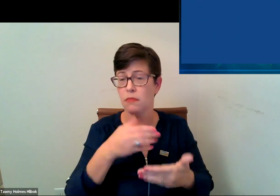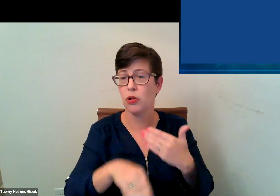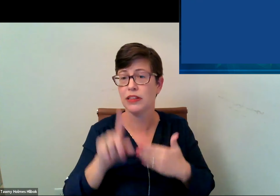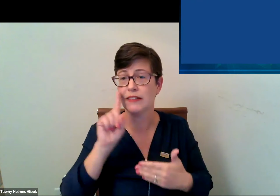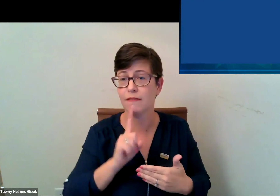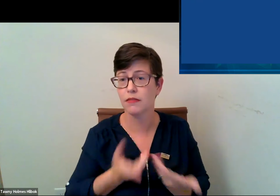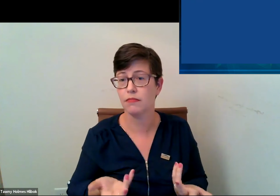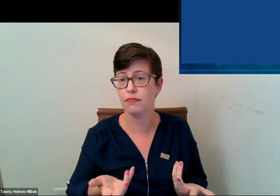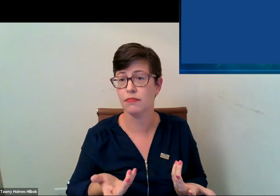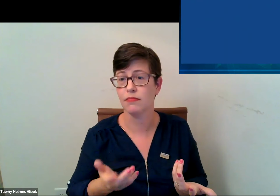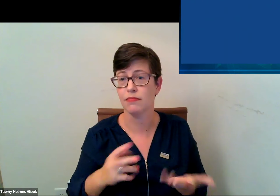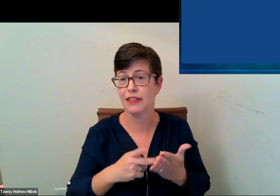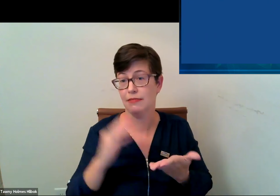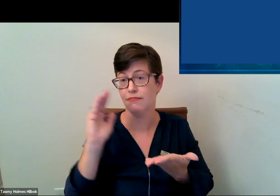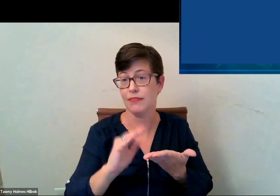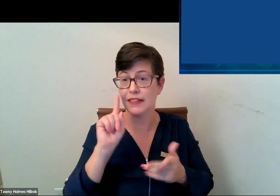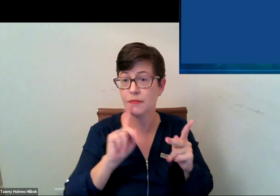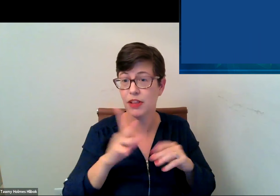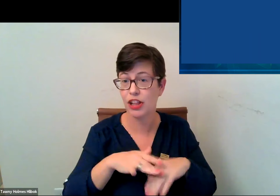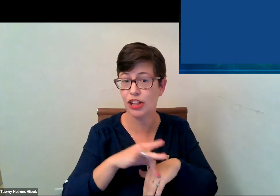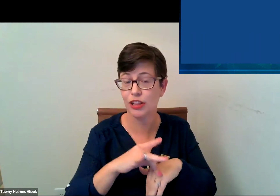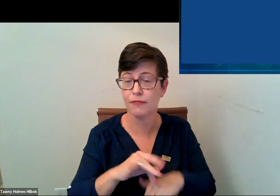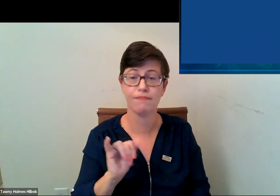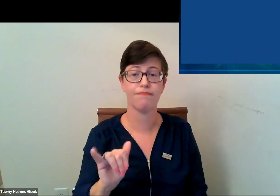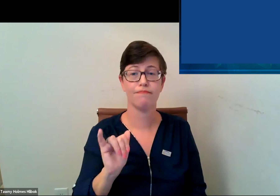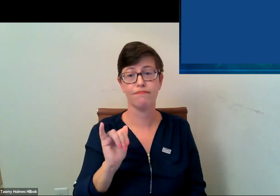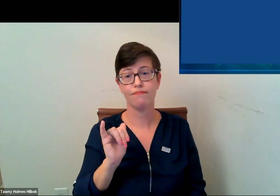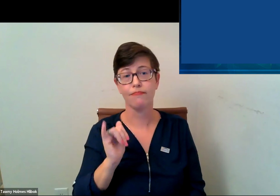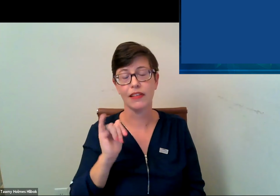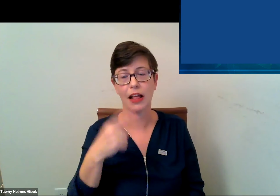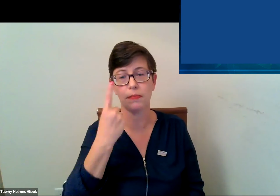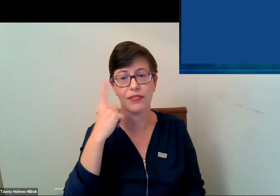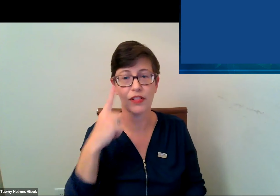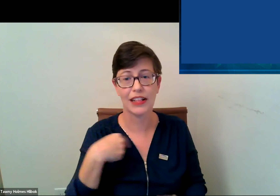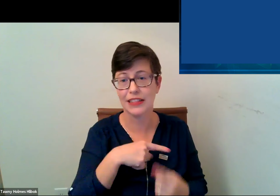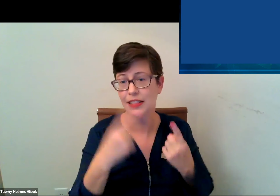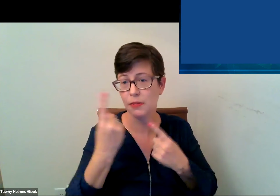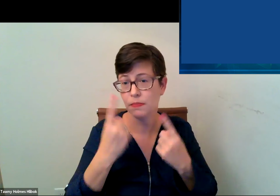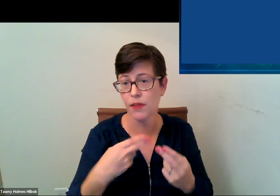And if those were removed, you would no longer have people born deaf, we would have less deaf people on earth, if they were gene editing